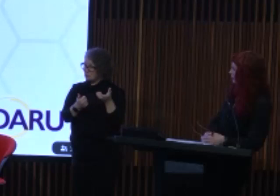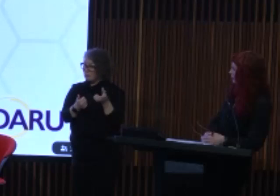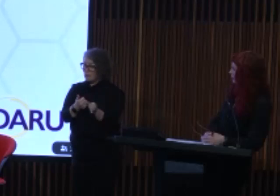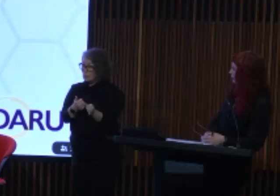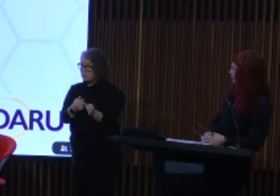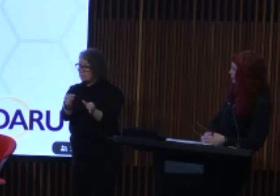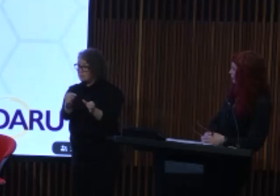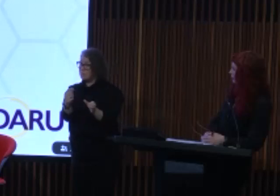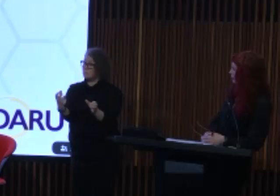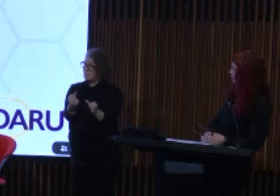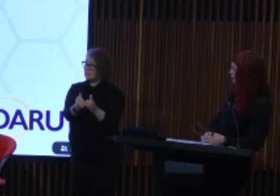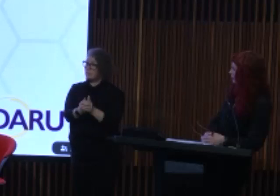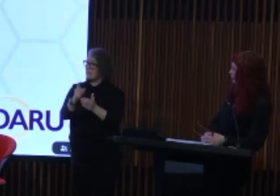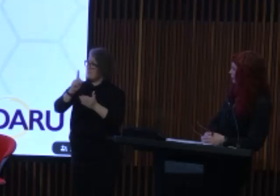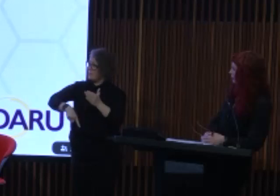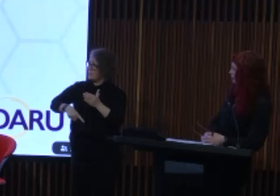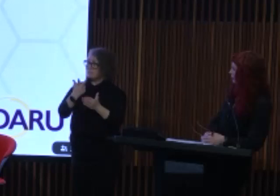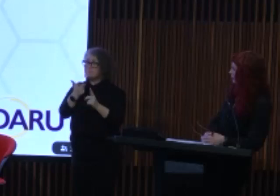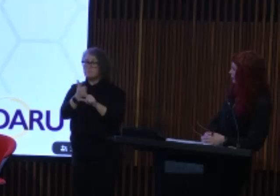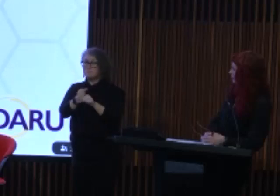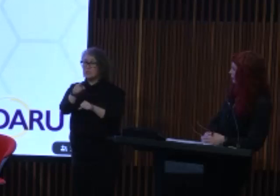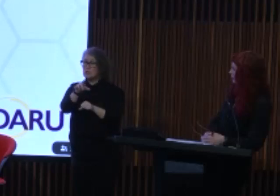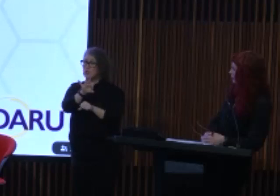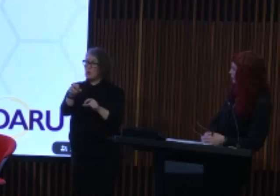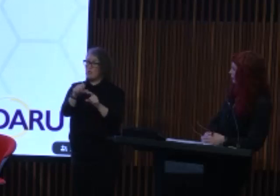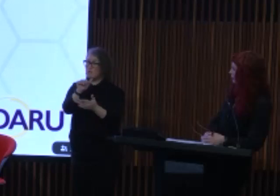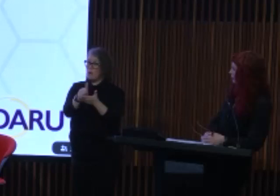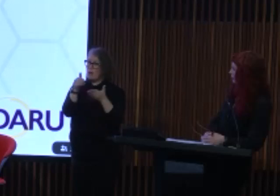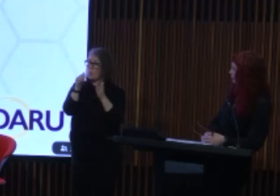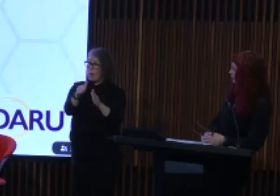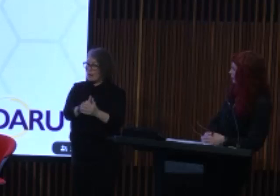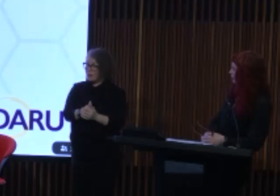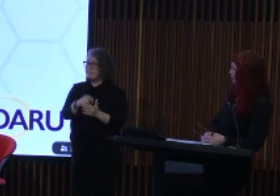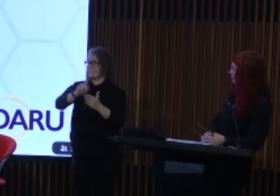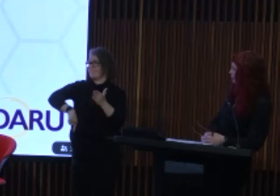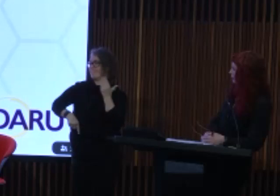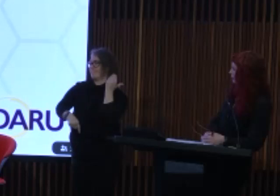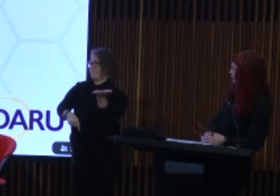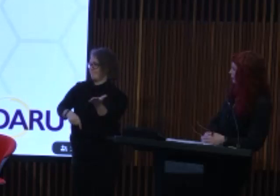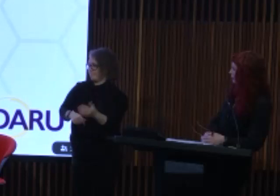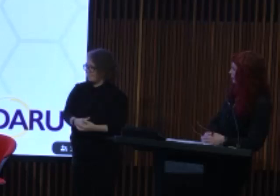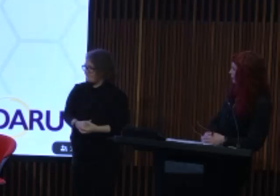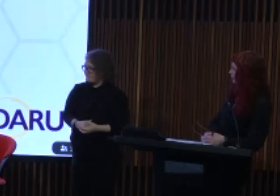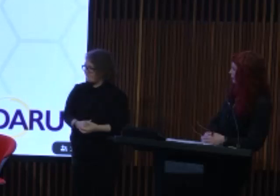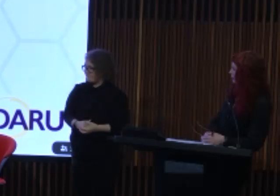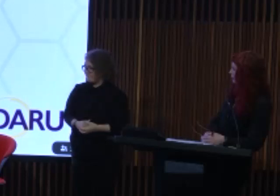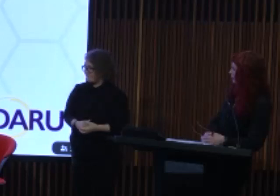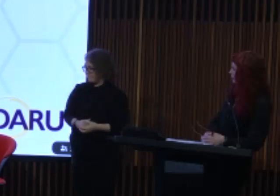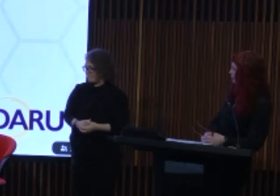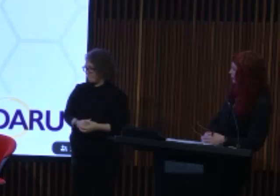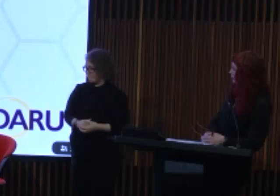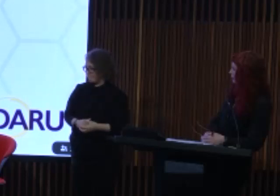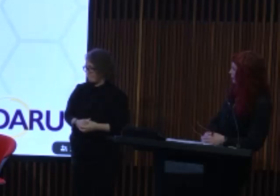and penalties for people who don't do it the right way or do it the wrong way. The